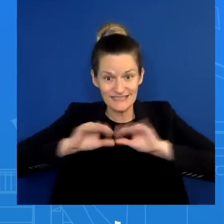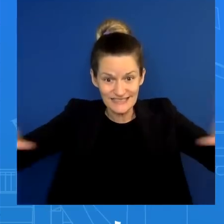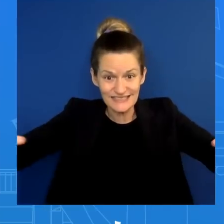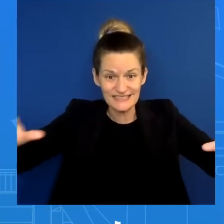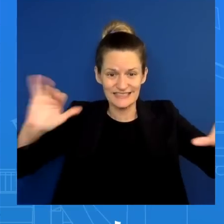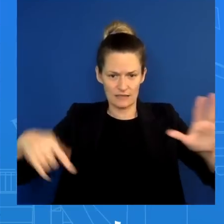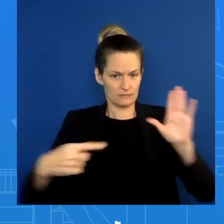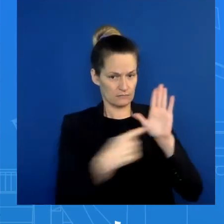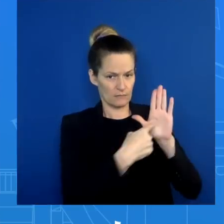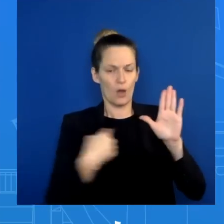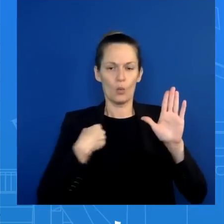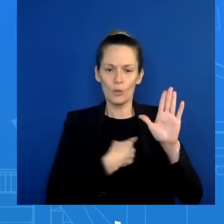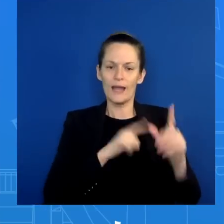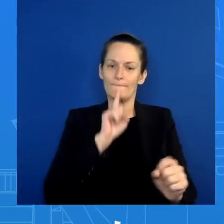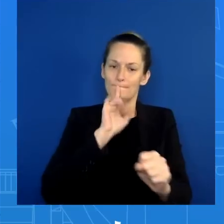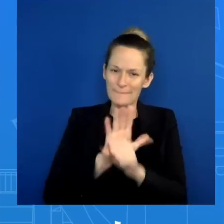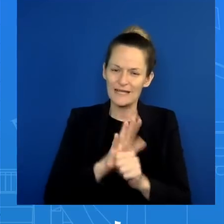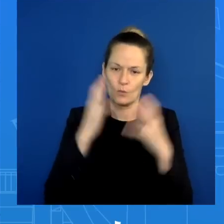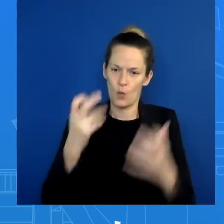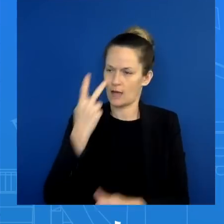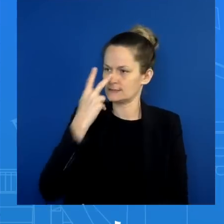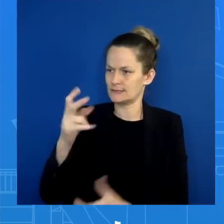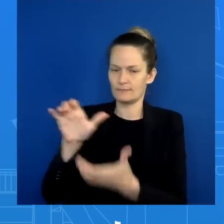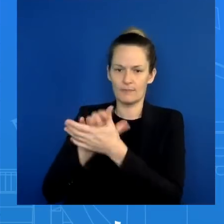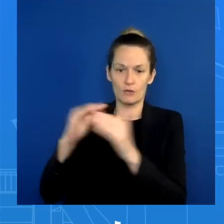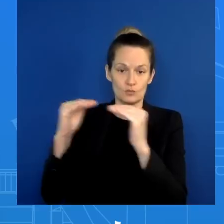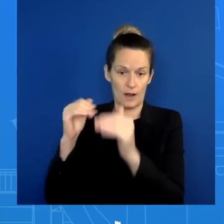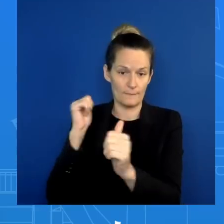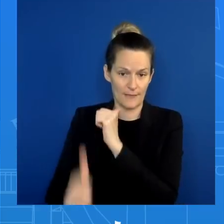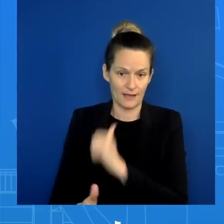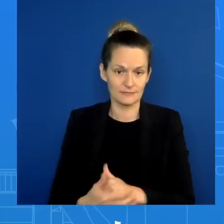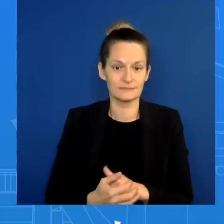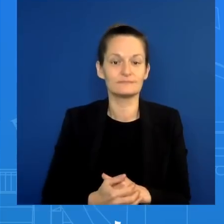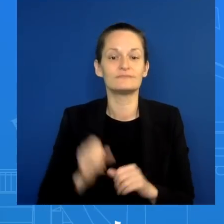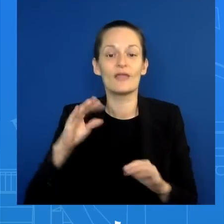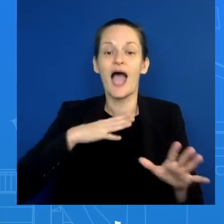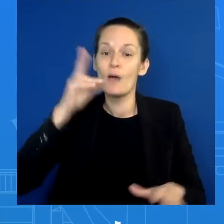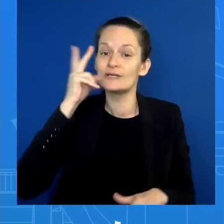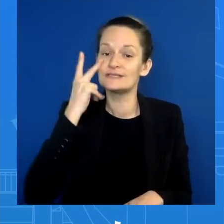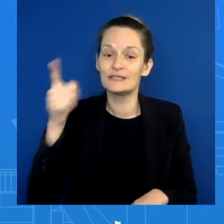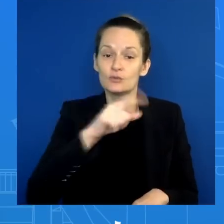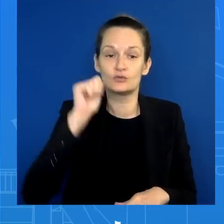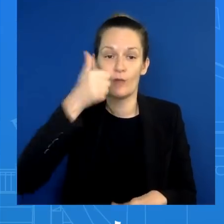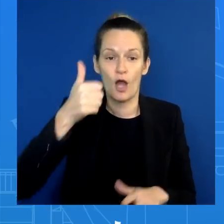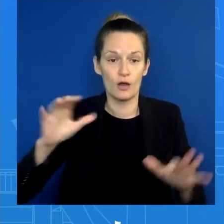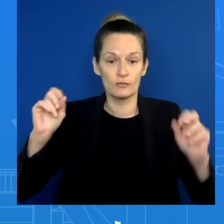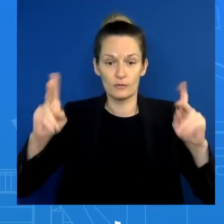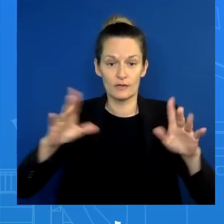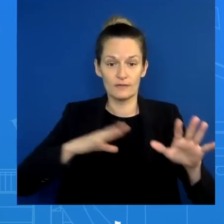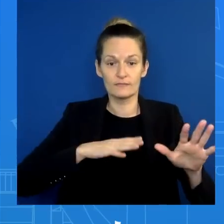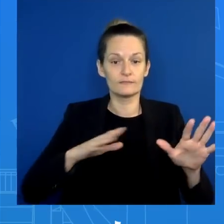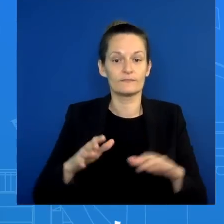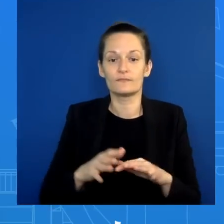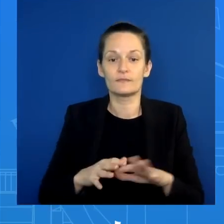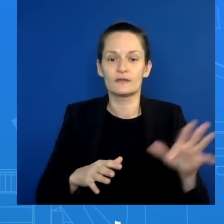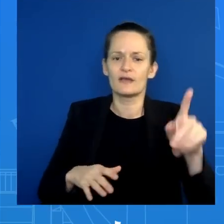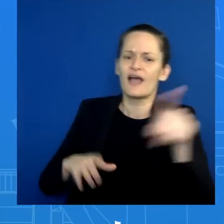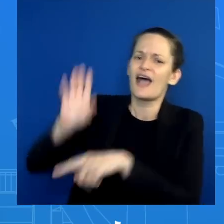I will see you tomorrow. The Press: Well, it's a combination to get the 60 votes necessary to end the filibuster, to get the process moving.